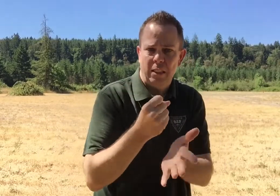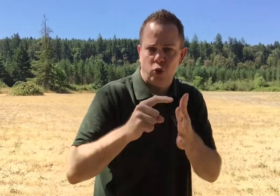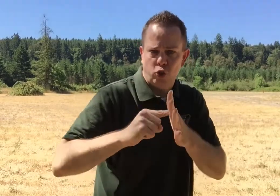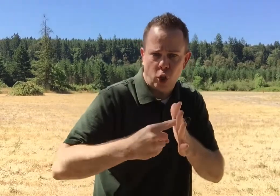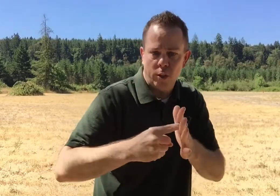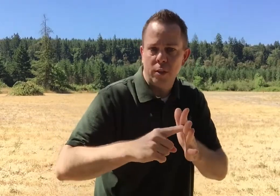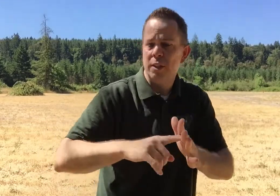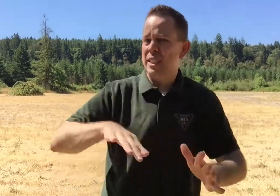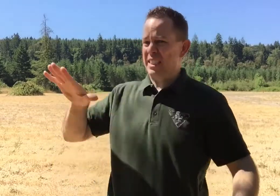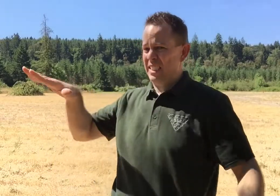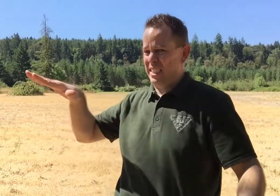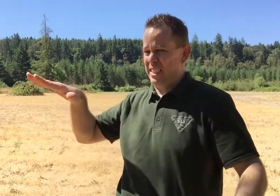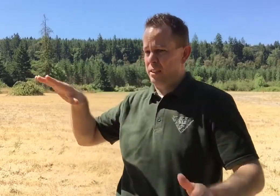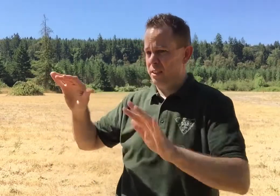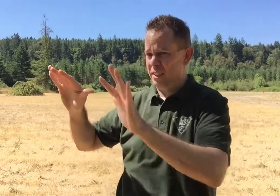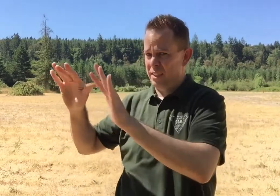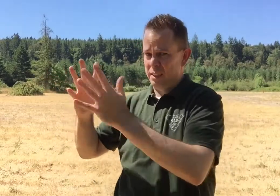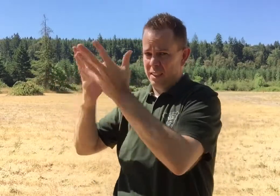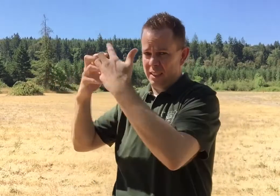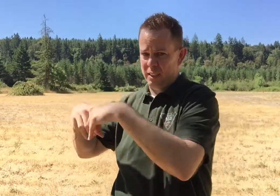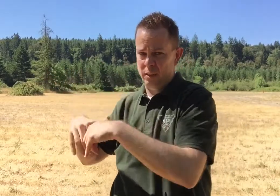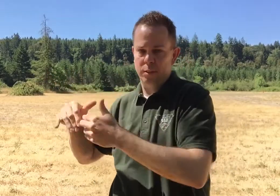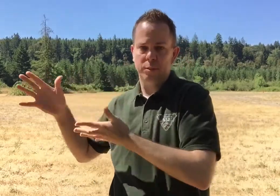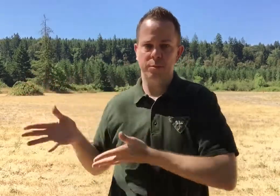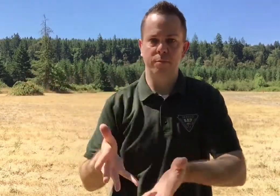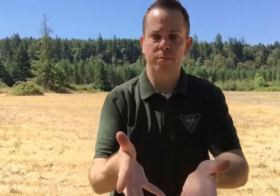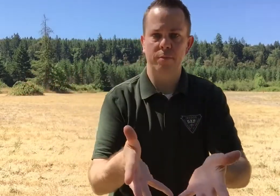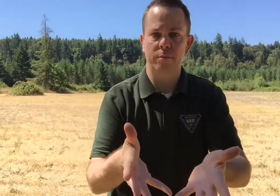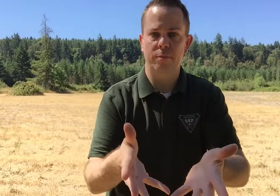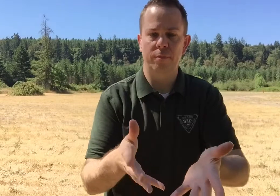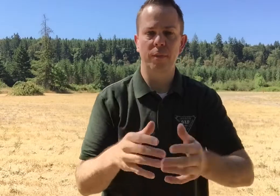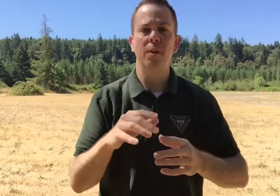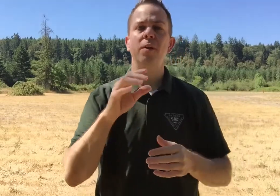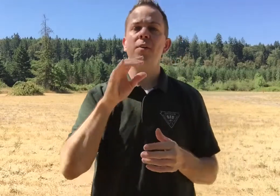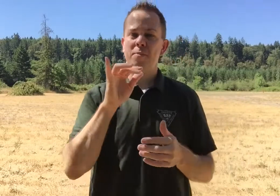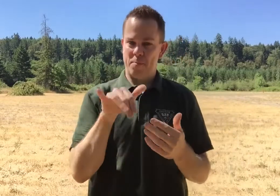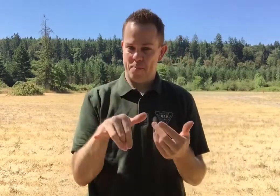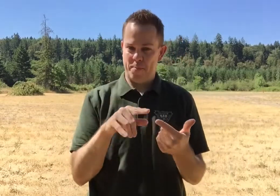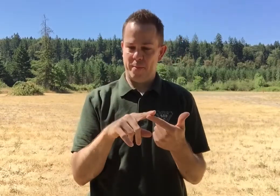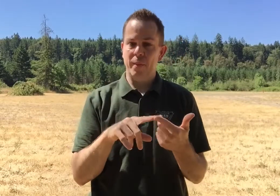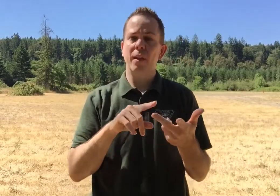when the deaf person arrives, only until they decide whether to keep using VRI, or to switch to a live interpreter.